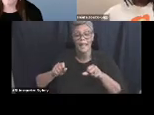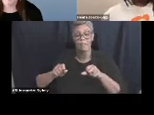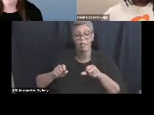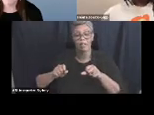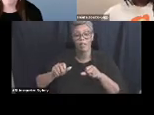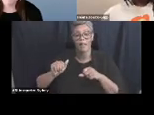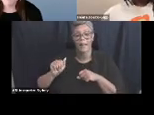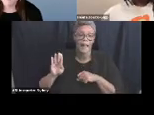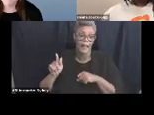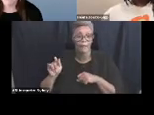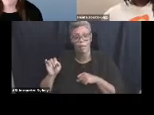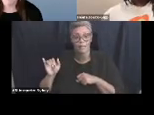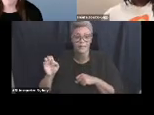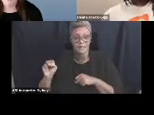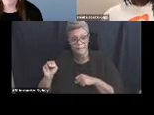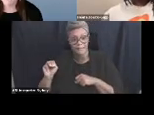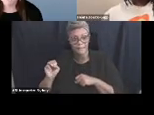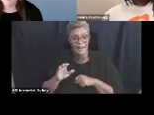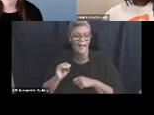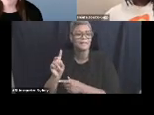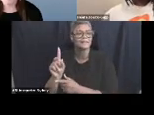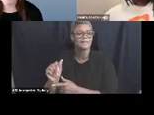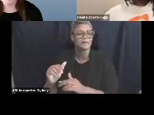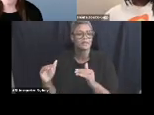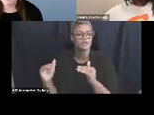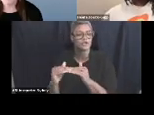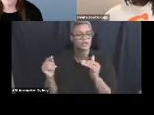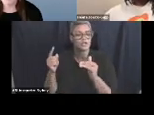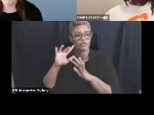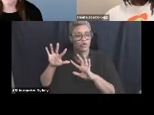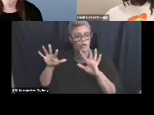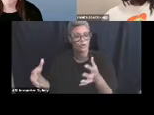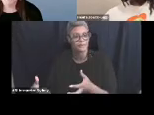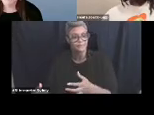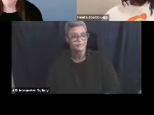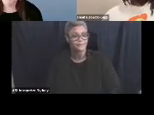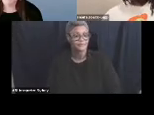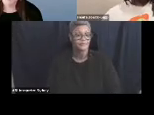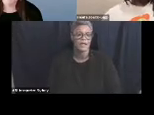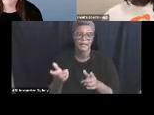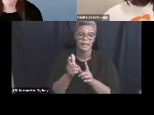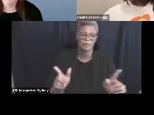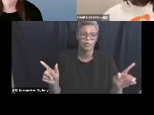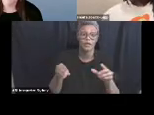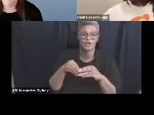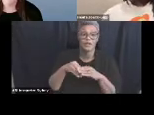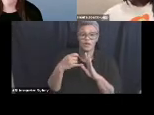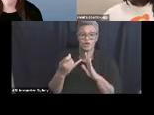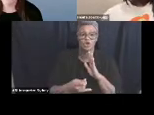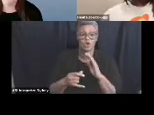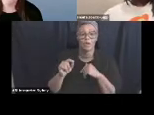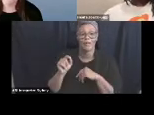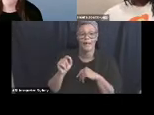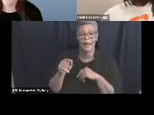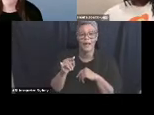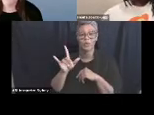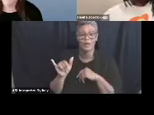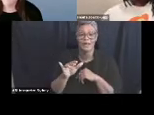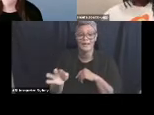liberation in the journal Equity and Excellence in Education and chapters in scholarly books like